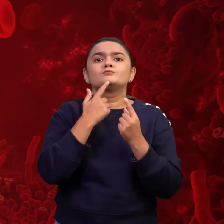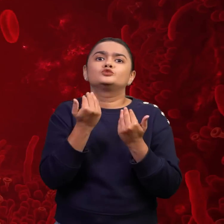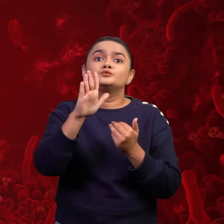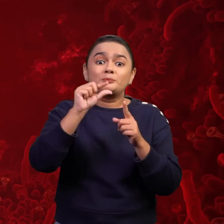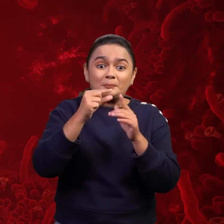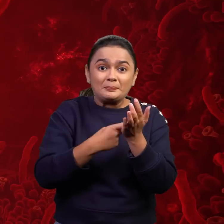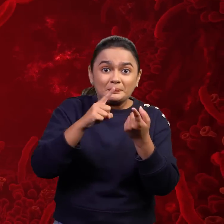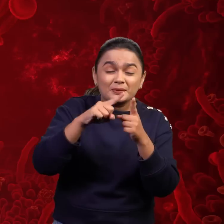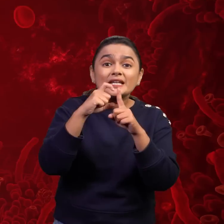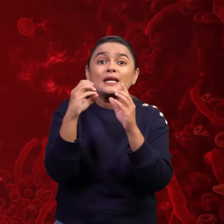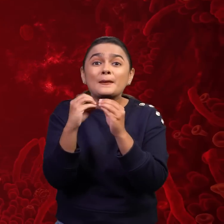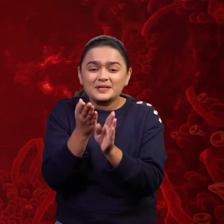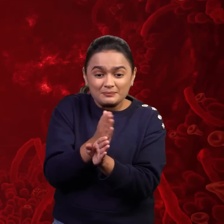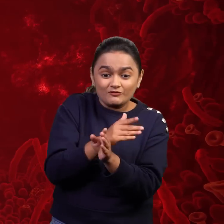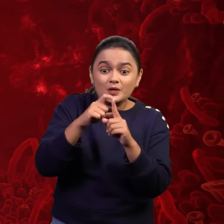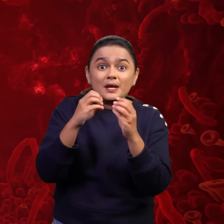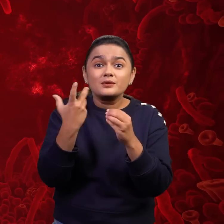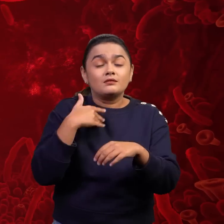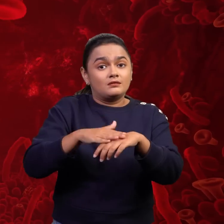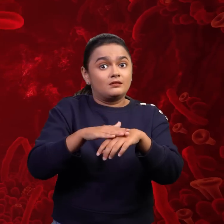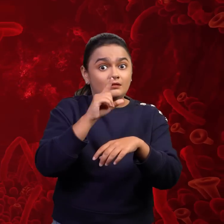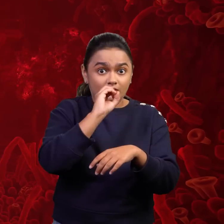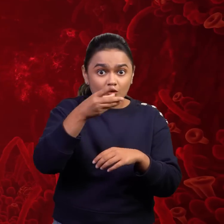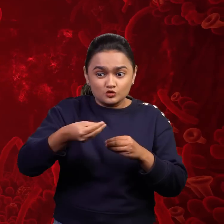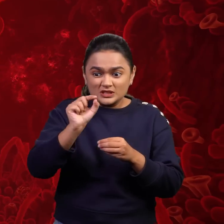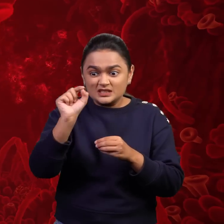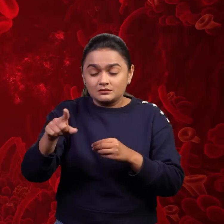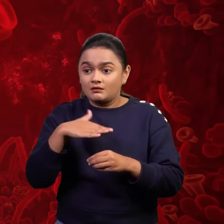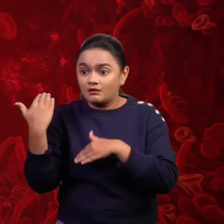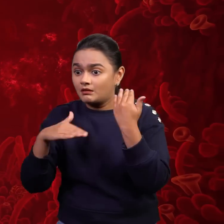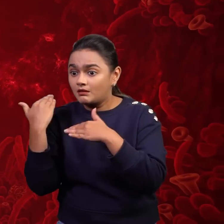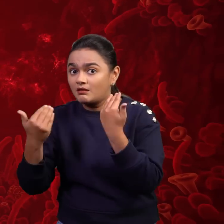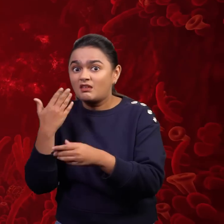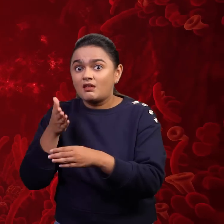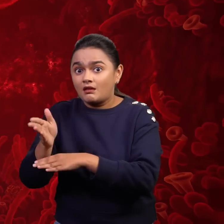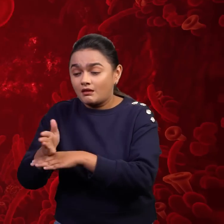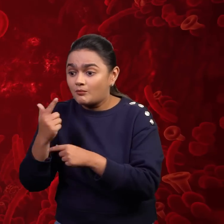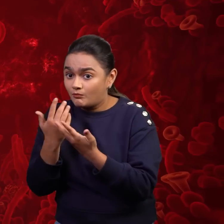In pre-diabetes, you are warned that your cells may get damaged or die in the future.